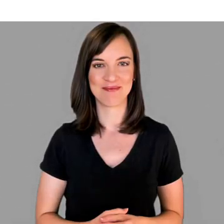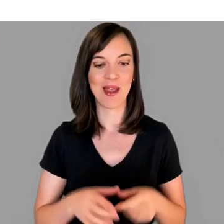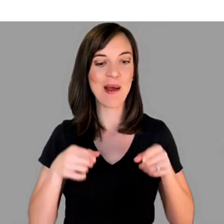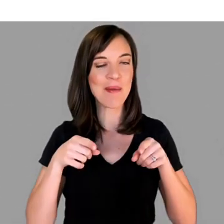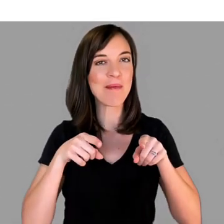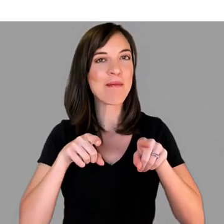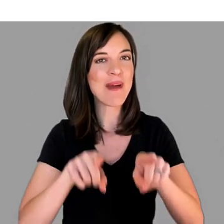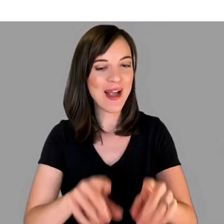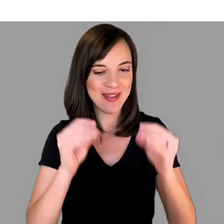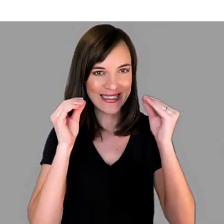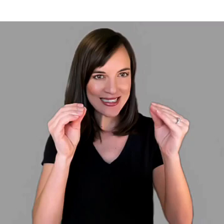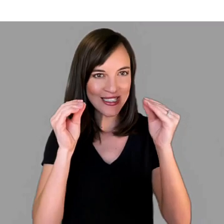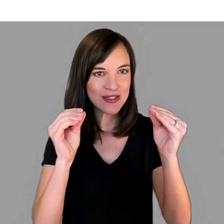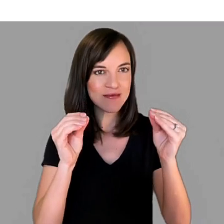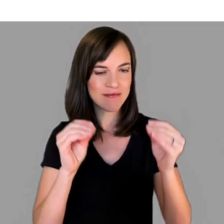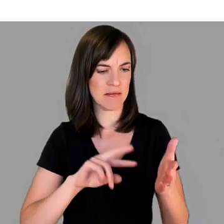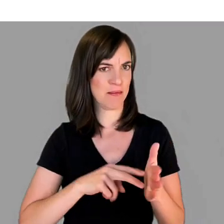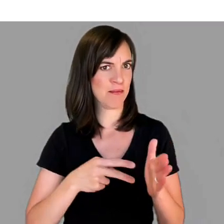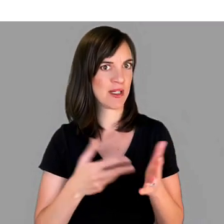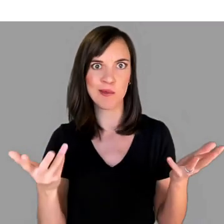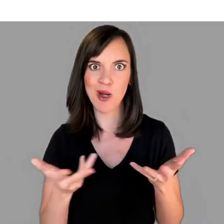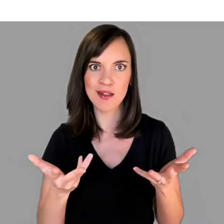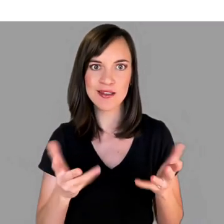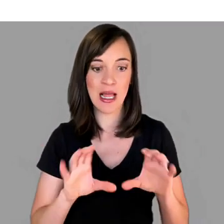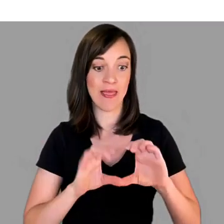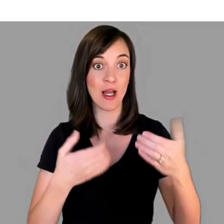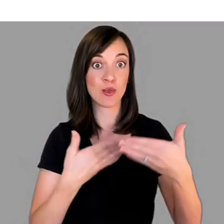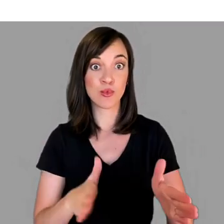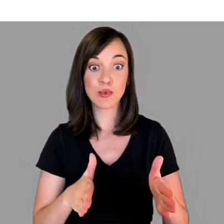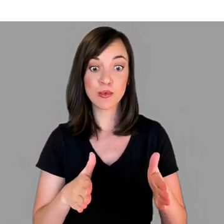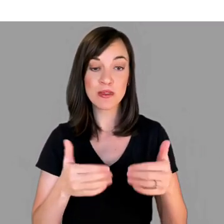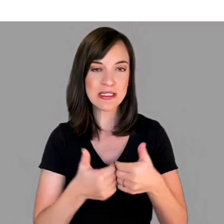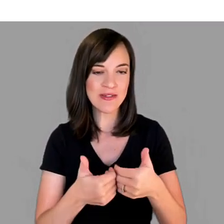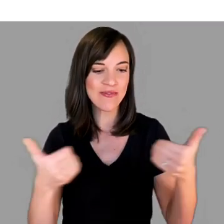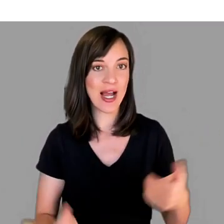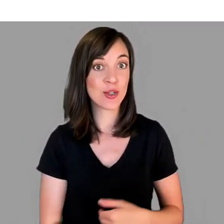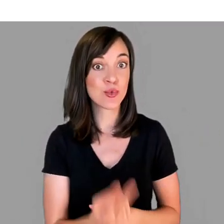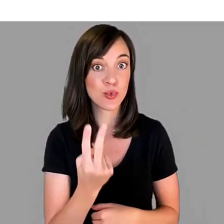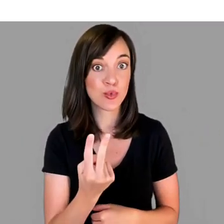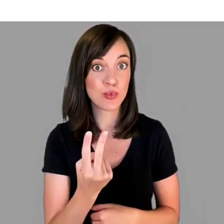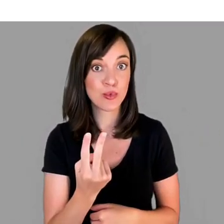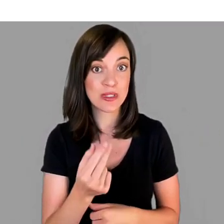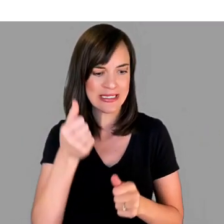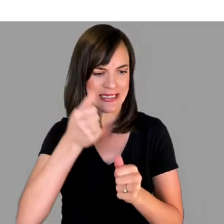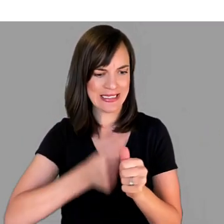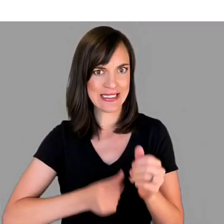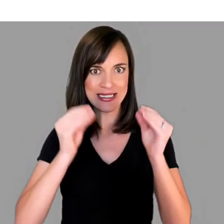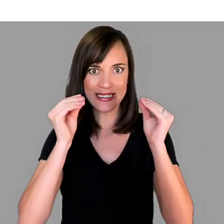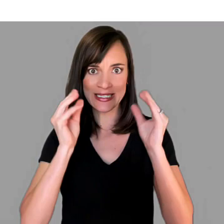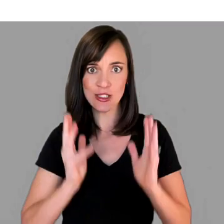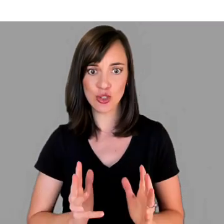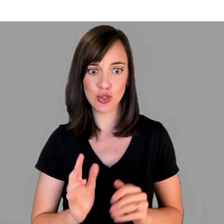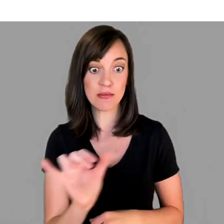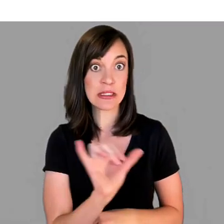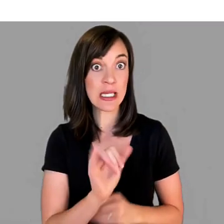Parallel teaching. In this approach the classroom is divided in two. Each teacher works with a group of students teaching the